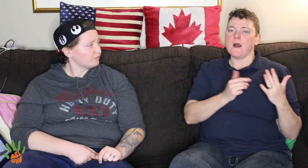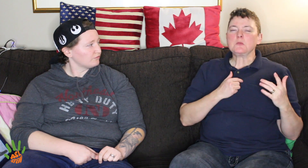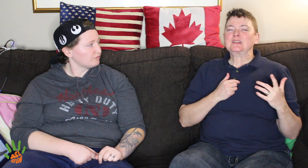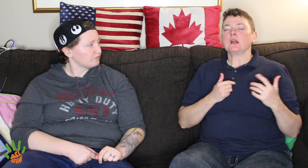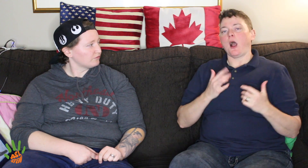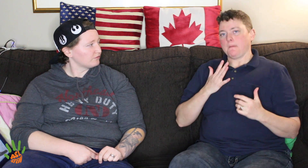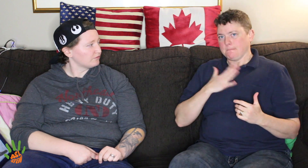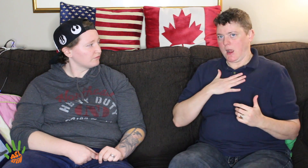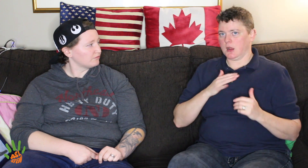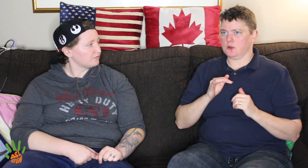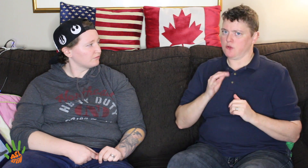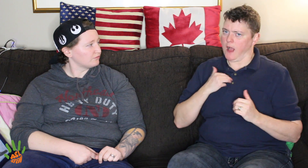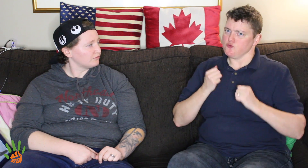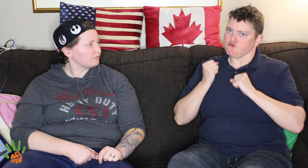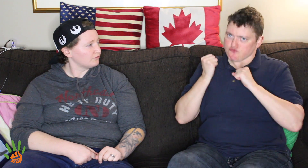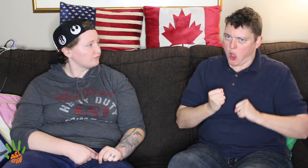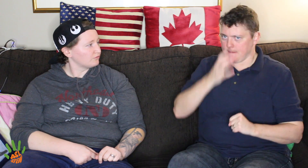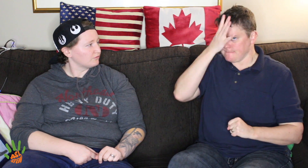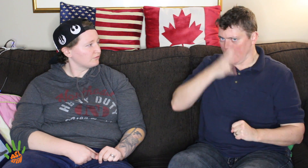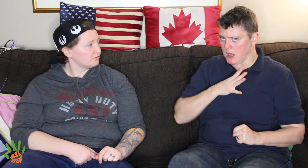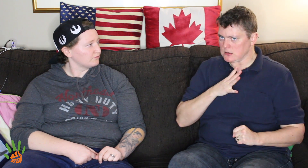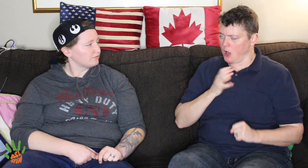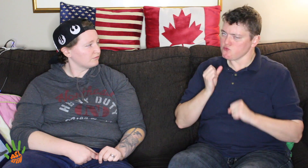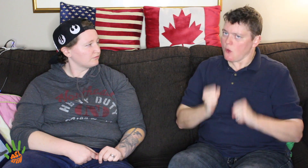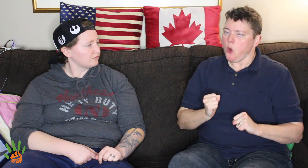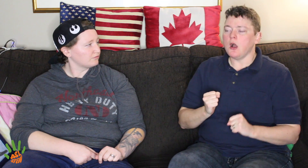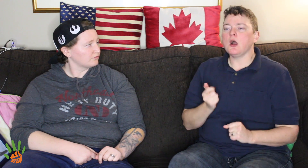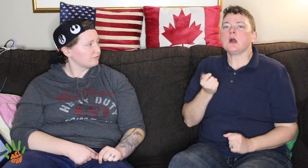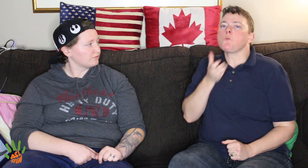There's a few words that could be used, but like I said I had a strong male identity.